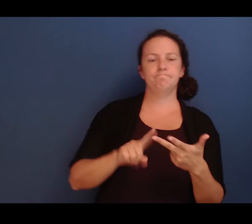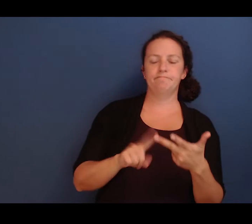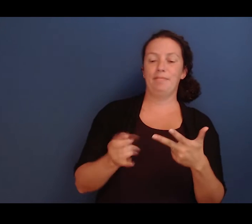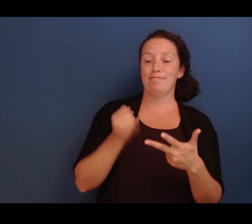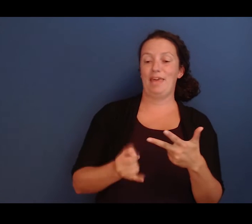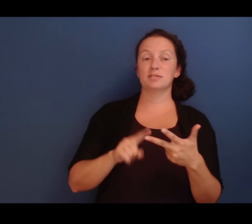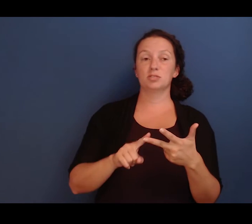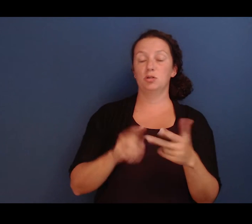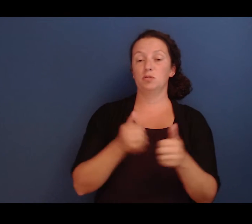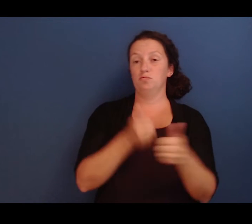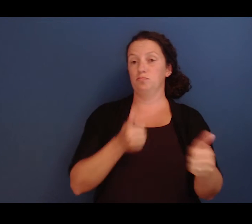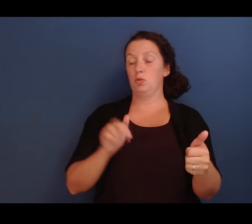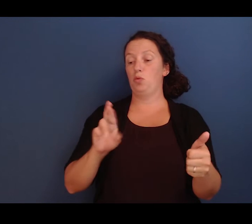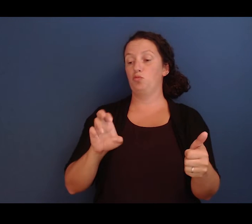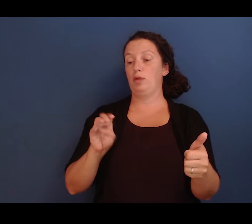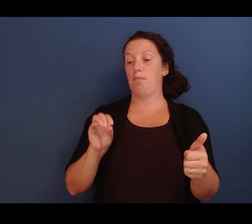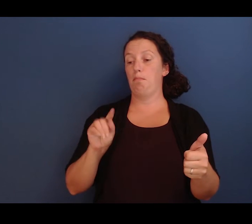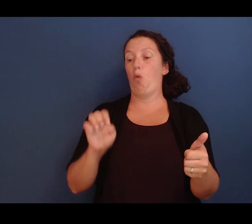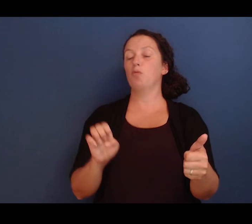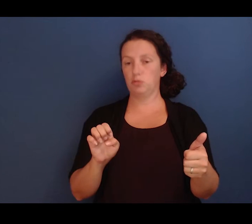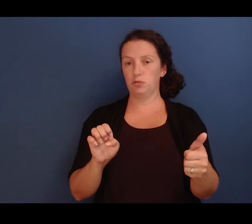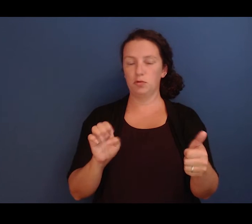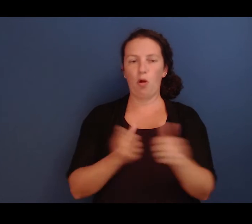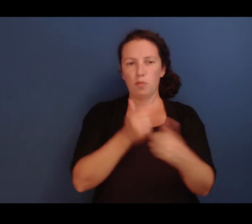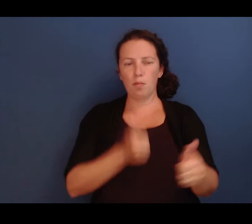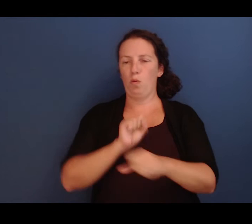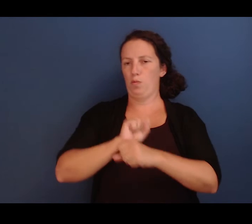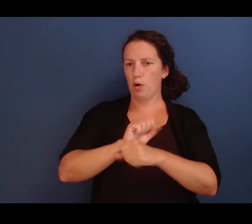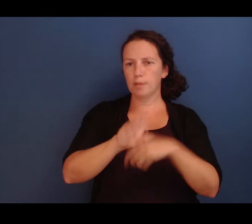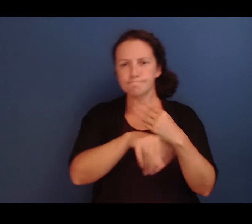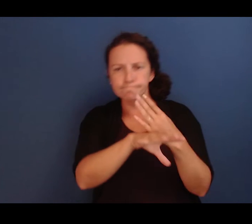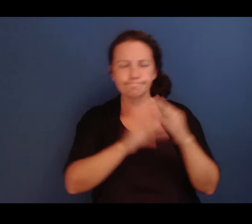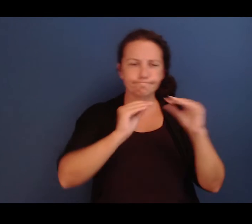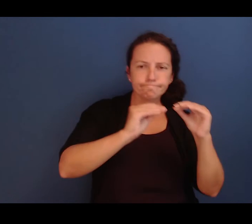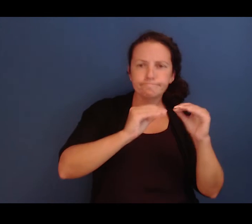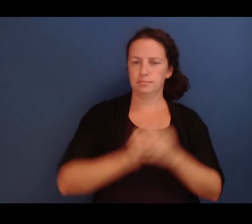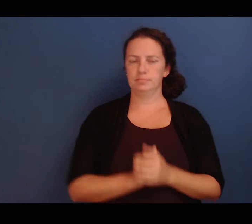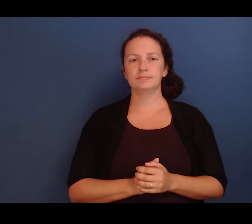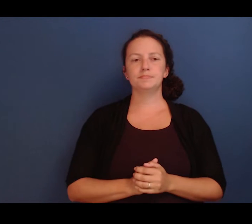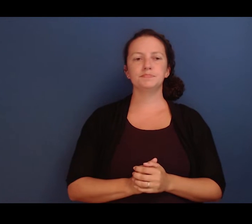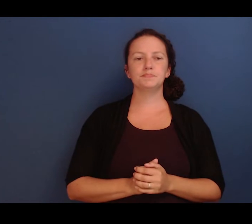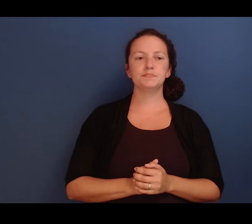the last one is remote, the remote work that we're all doing as in our jobs. And so I wanted